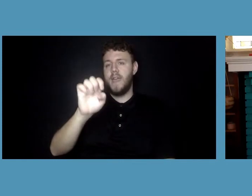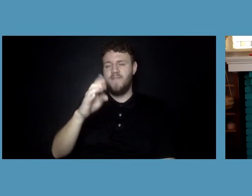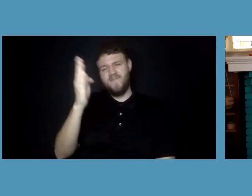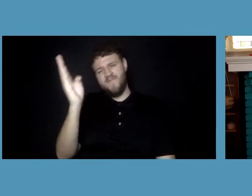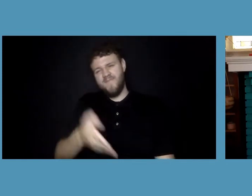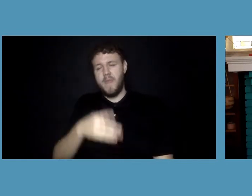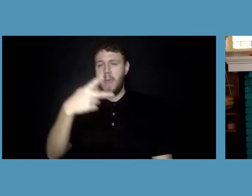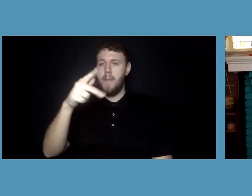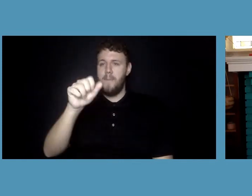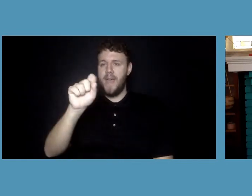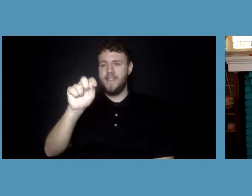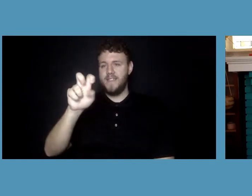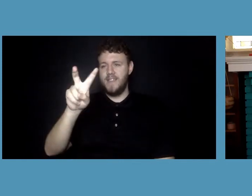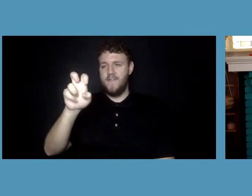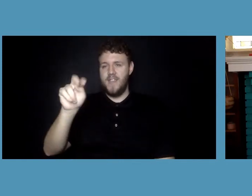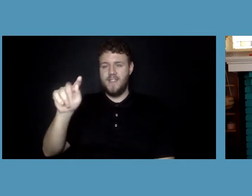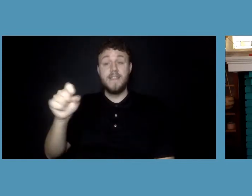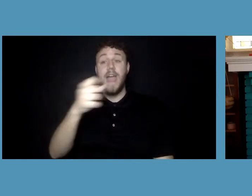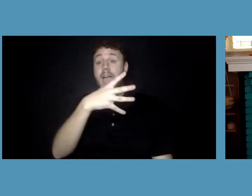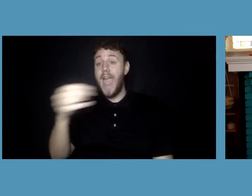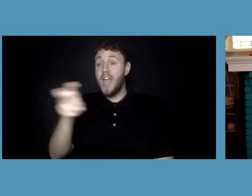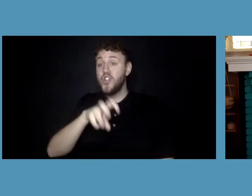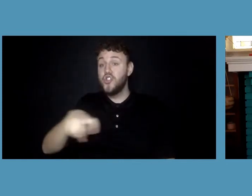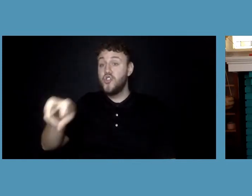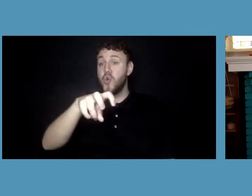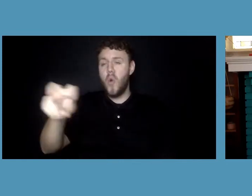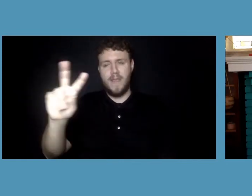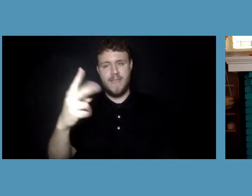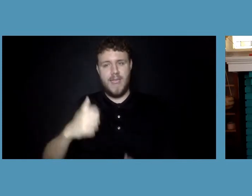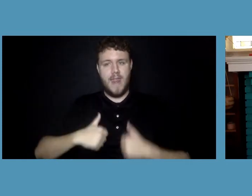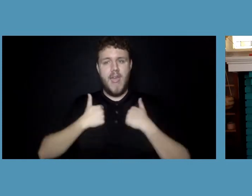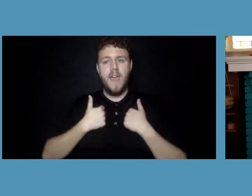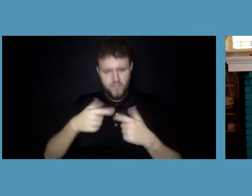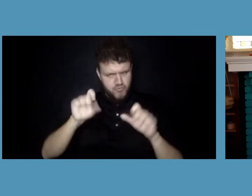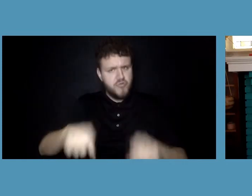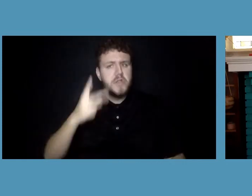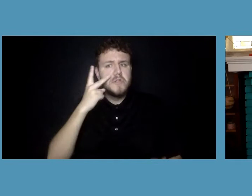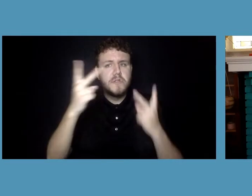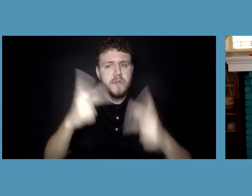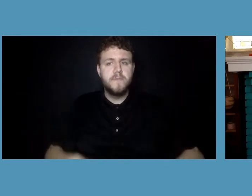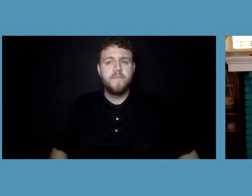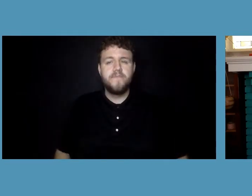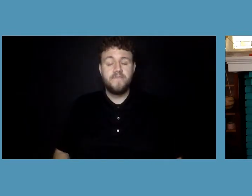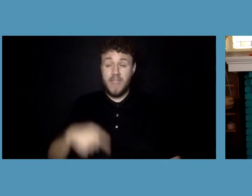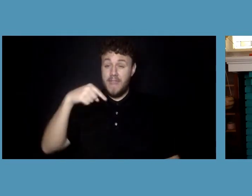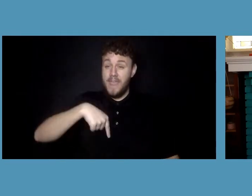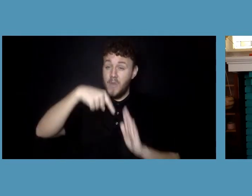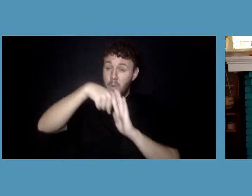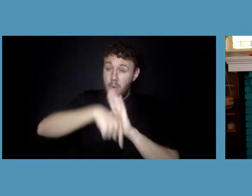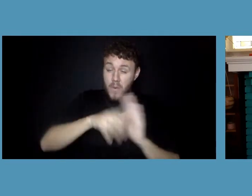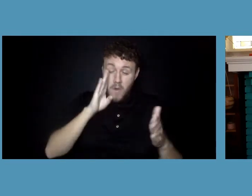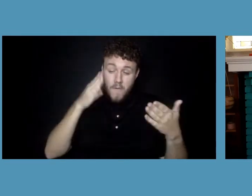tour within Second Life of the museum that was built there. So because of this deep dive into digital accessibility at the